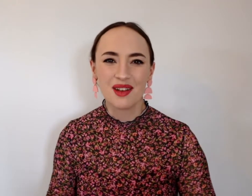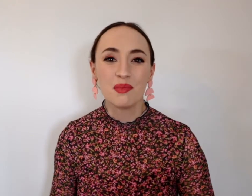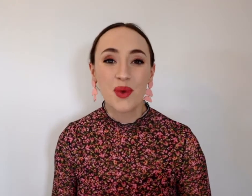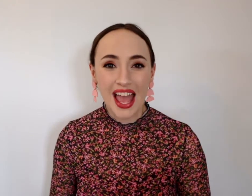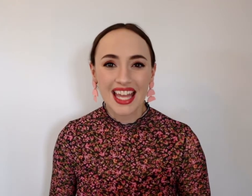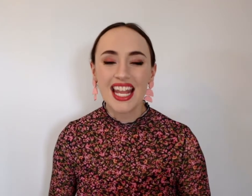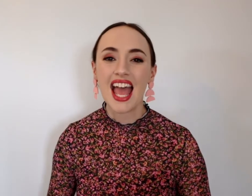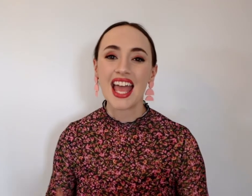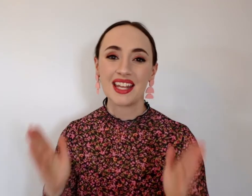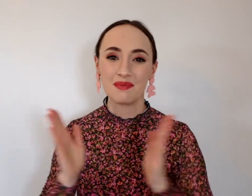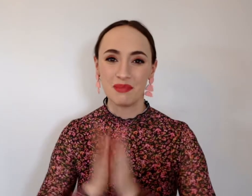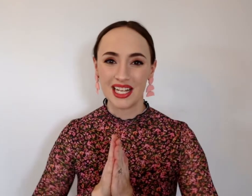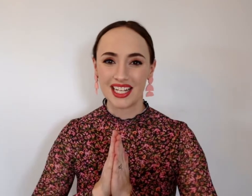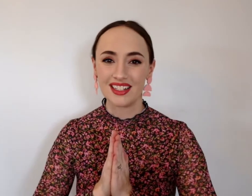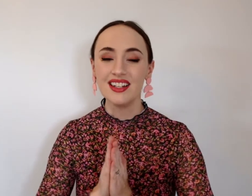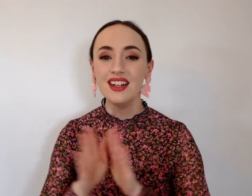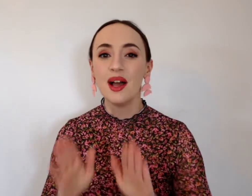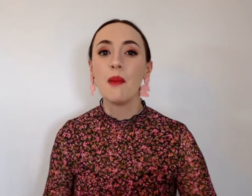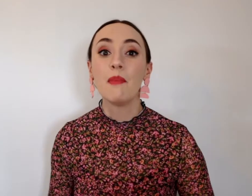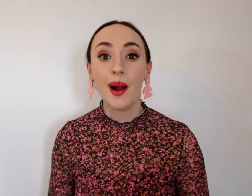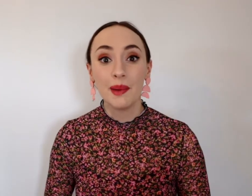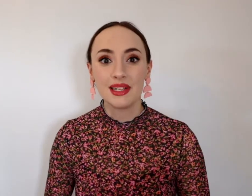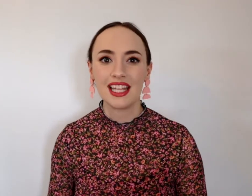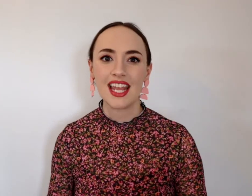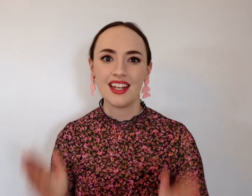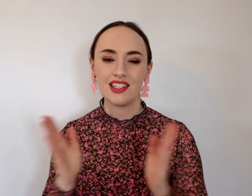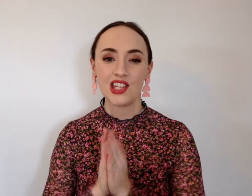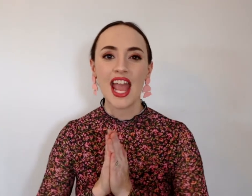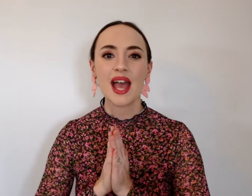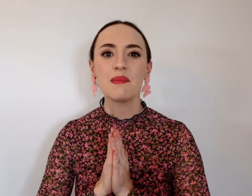Bread and butter Marmalade and jam